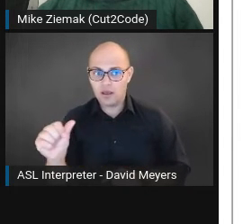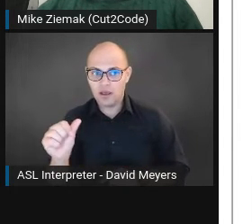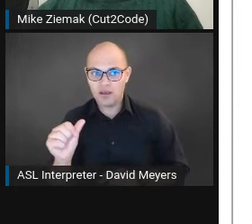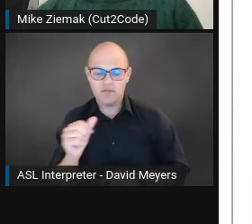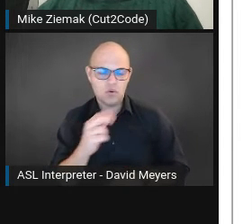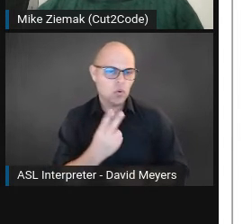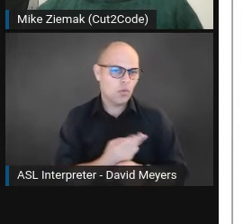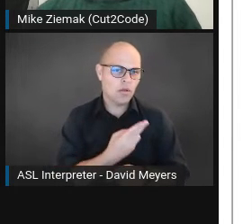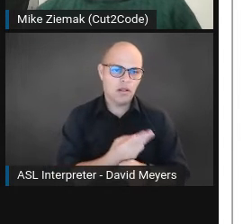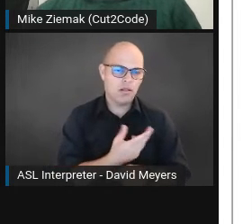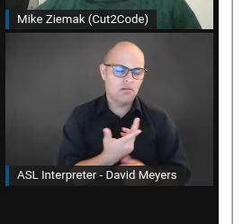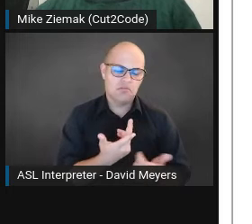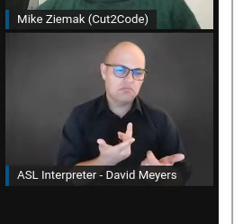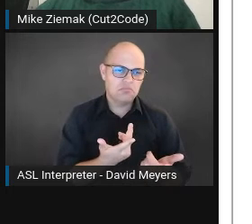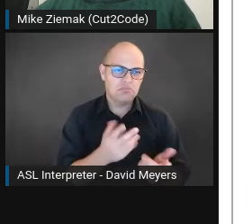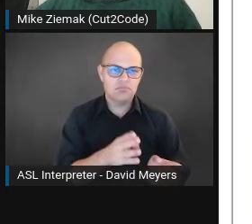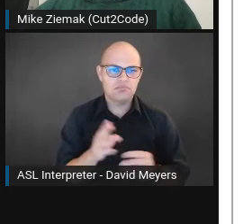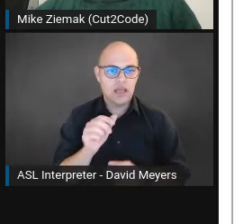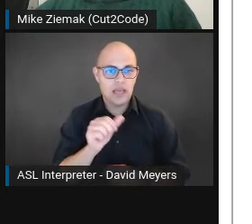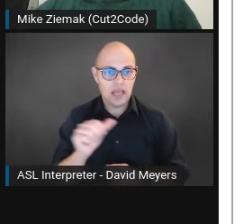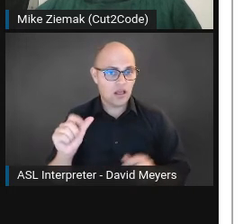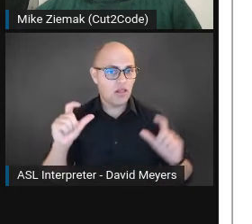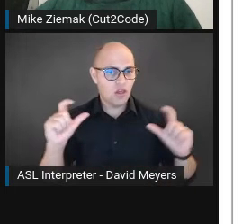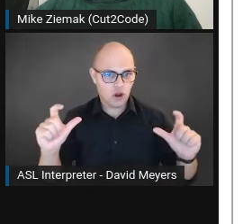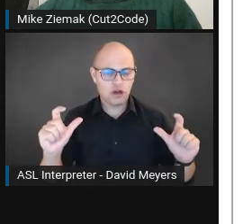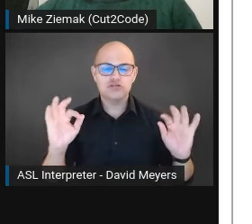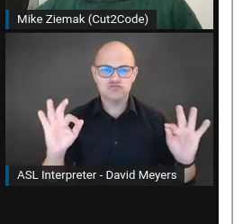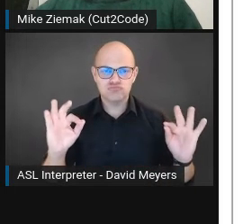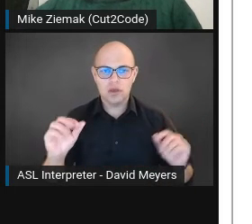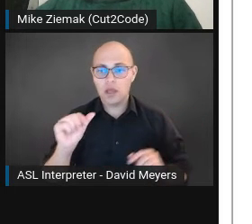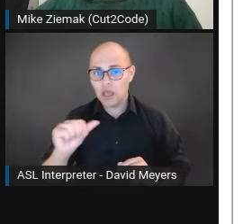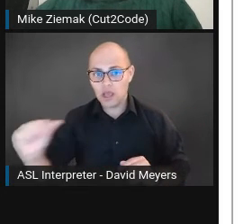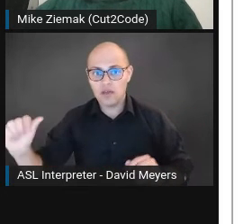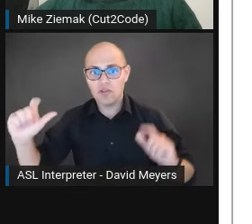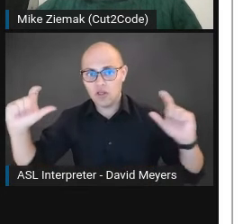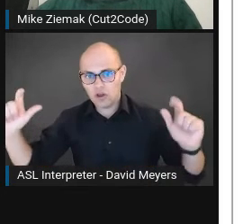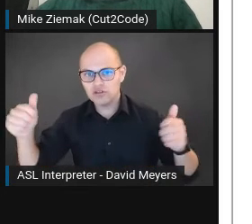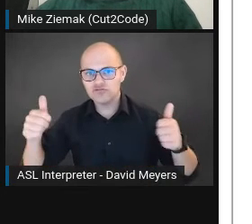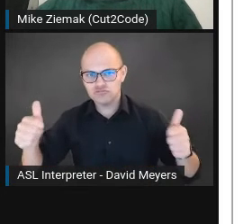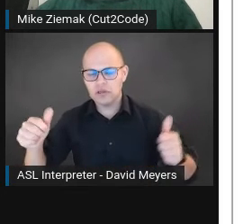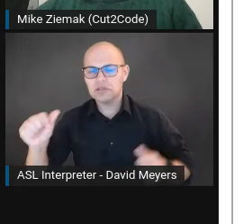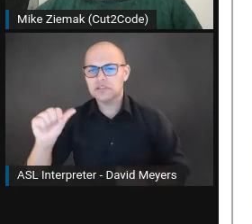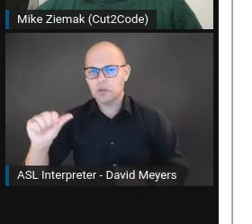We're meeting AA for large text, AAA for large text, and AA for graphics.